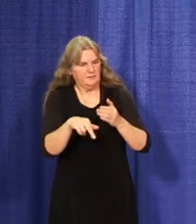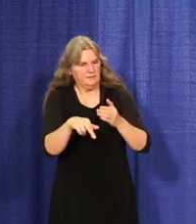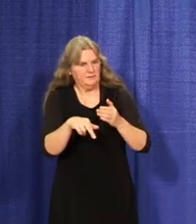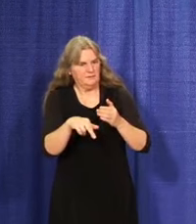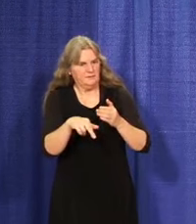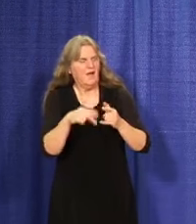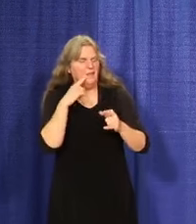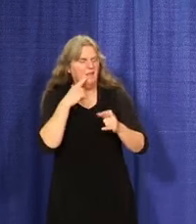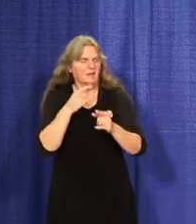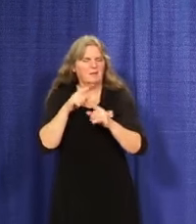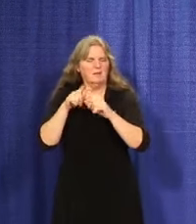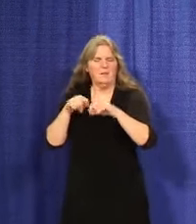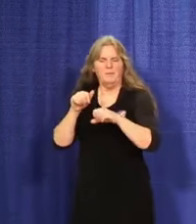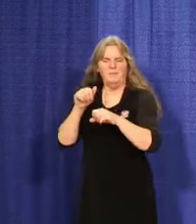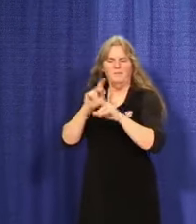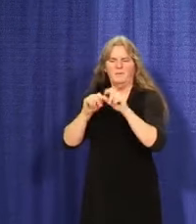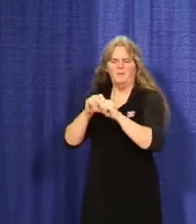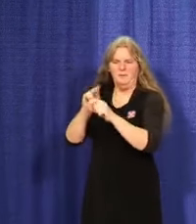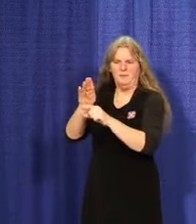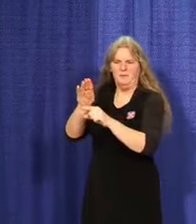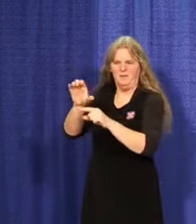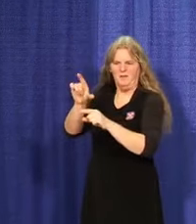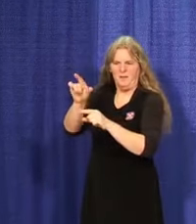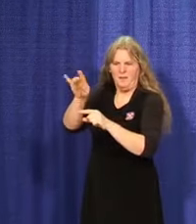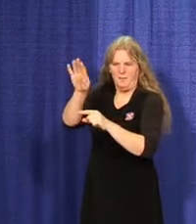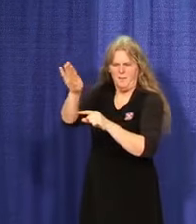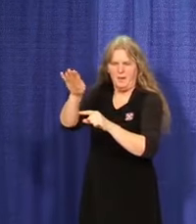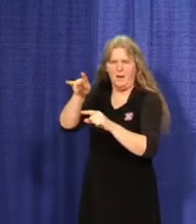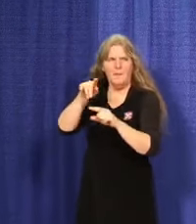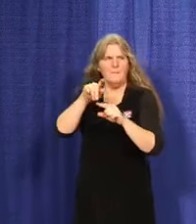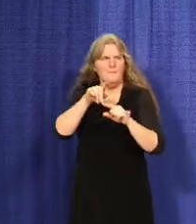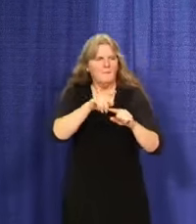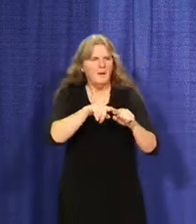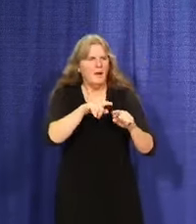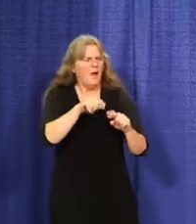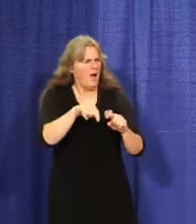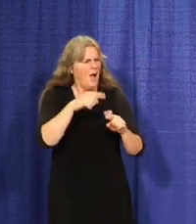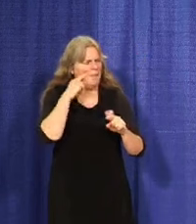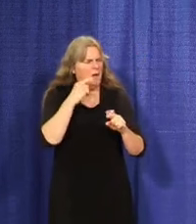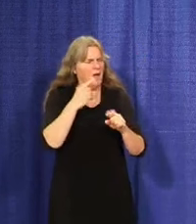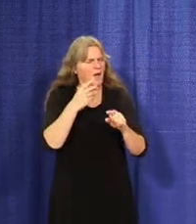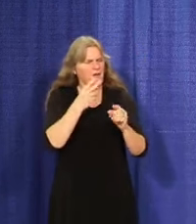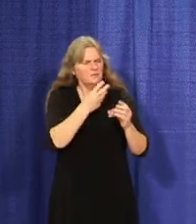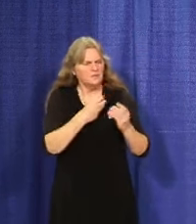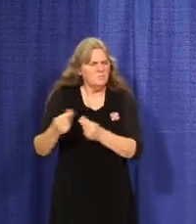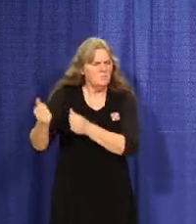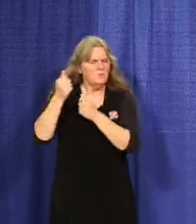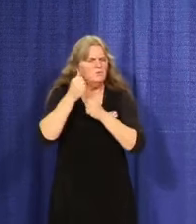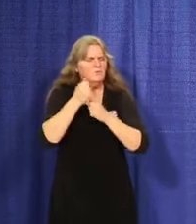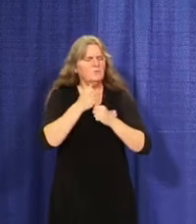all those kinds of problems were going to be dealt with over the summer so that if there was a second wave, there would not be